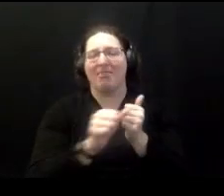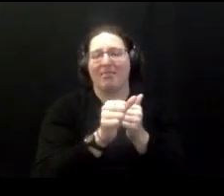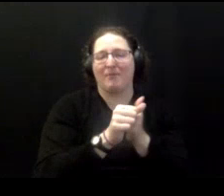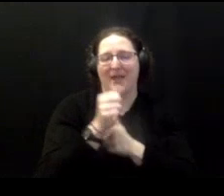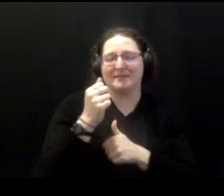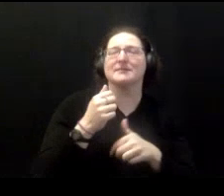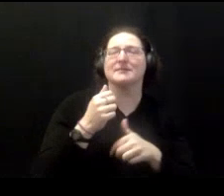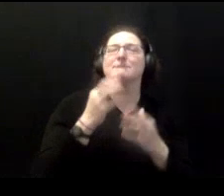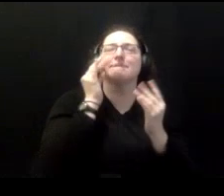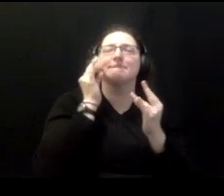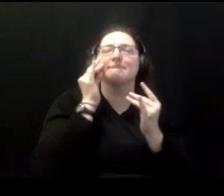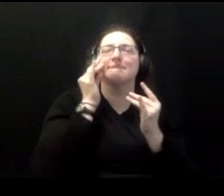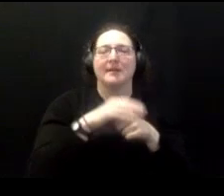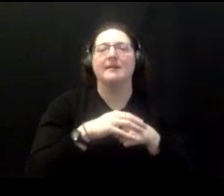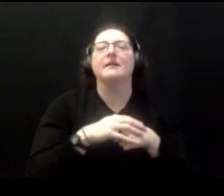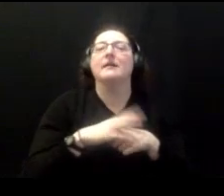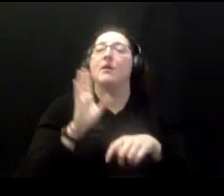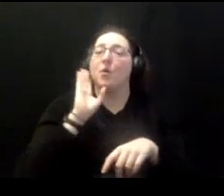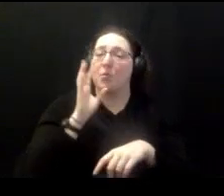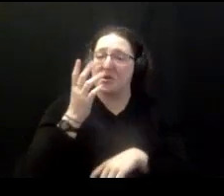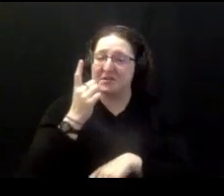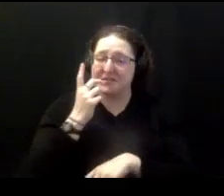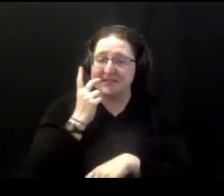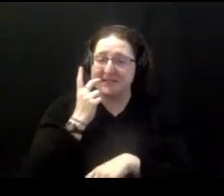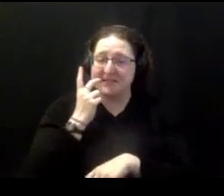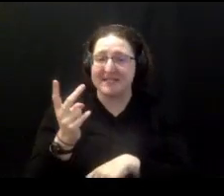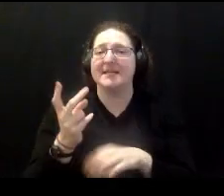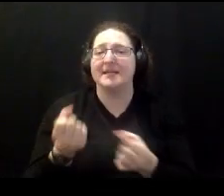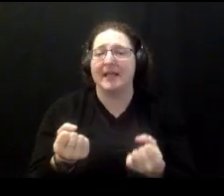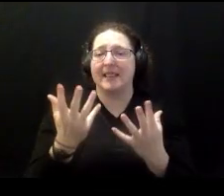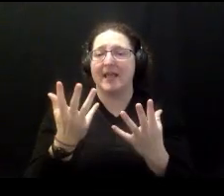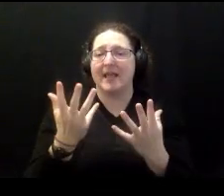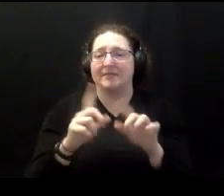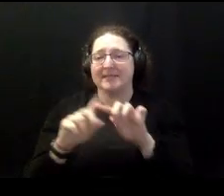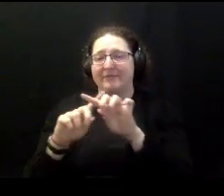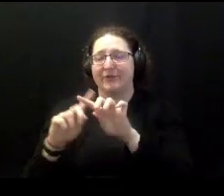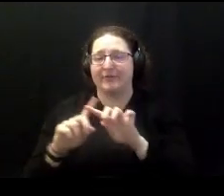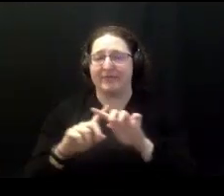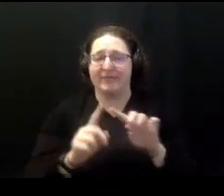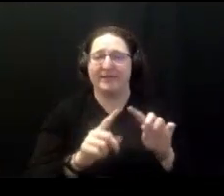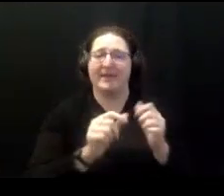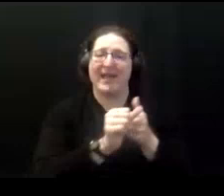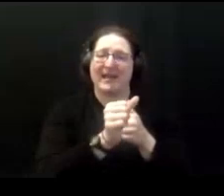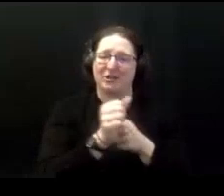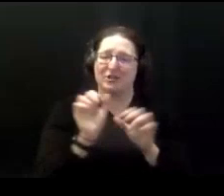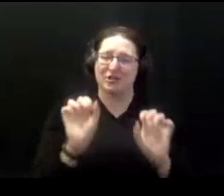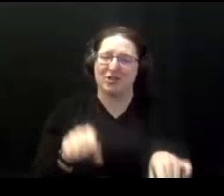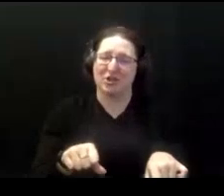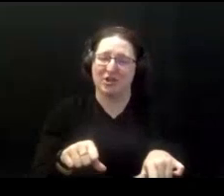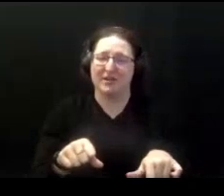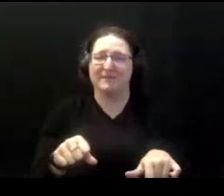you'll note in this list a number of threats and hazards that could have effects at the community level.